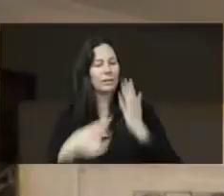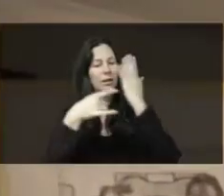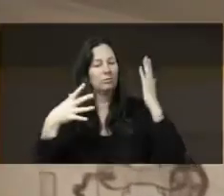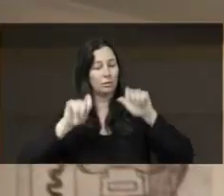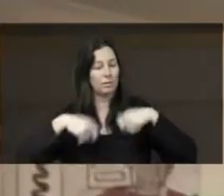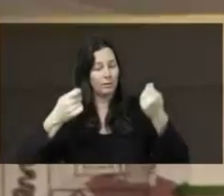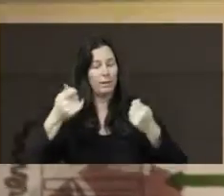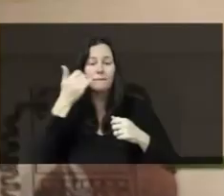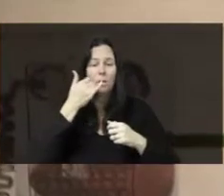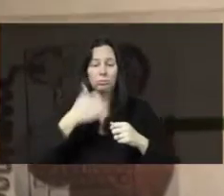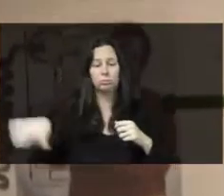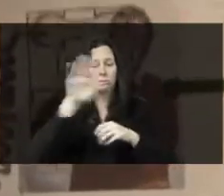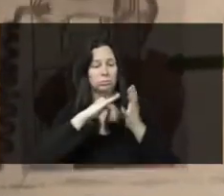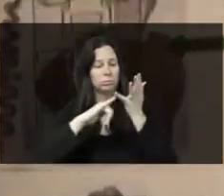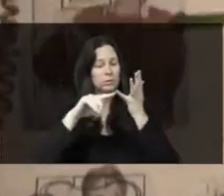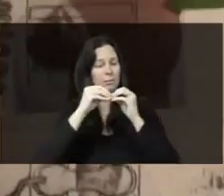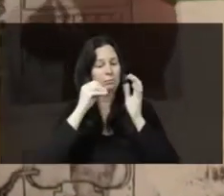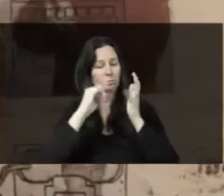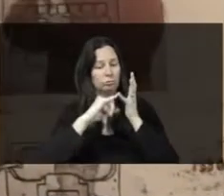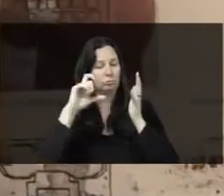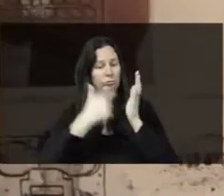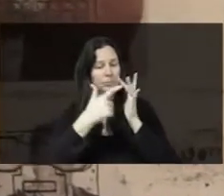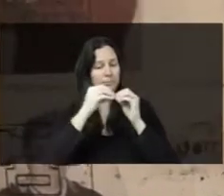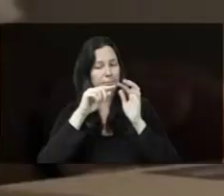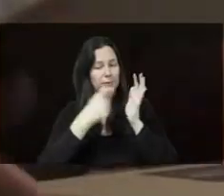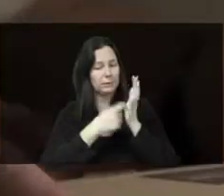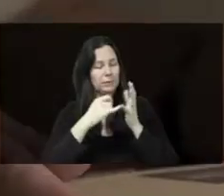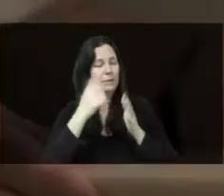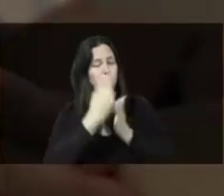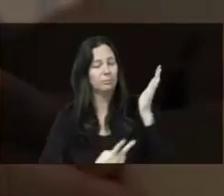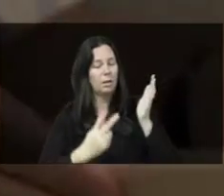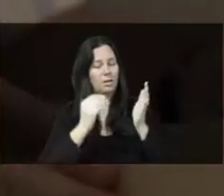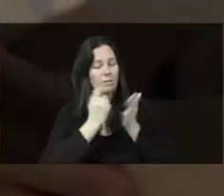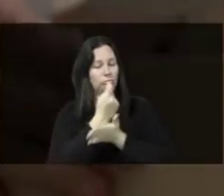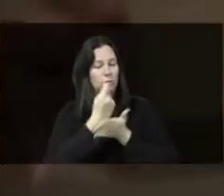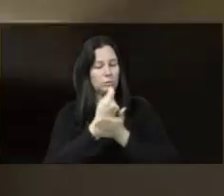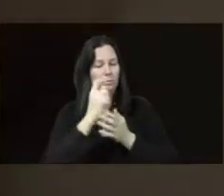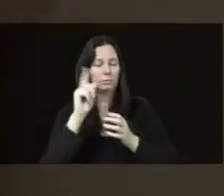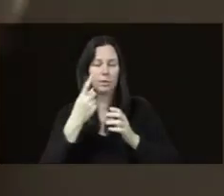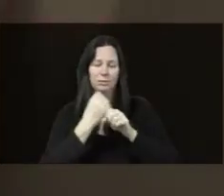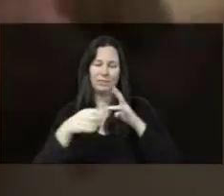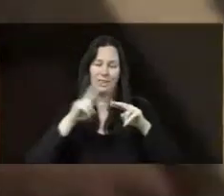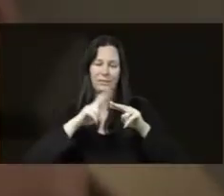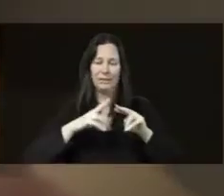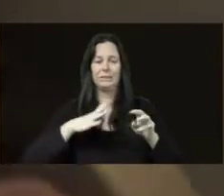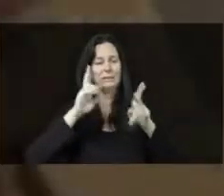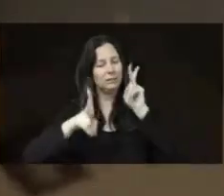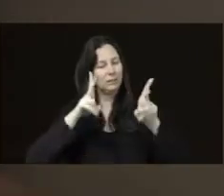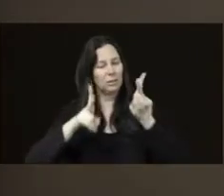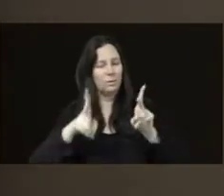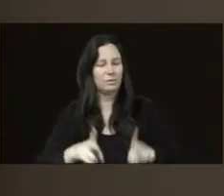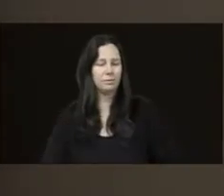Telstra provides phones to all subscribers as part of the rental, but Geoff needed a TTY, or teletypewriter.